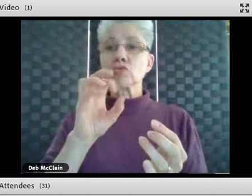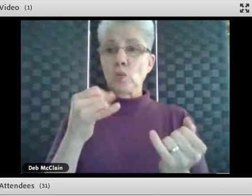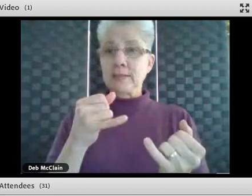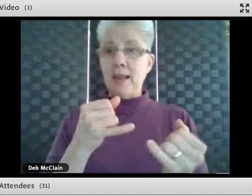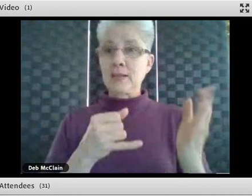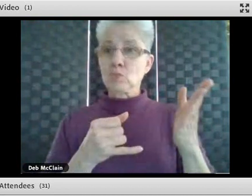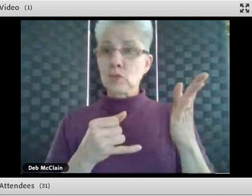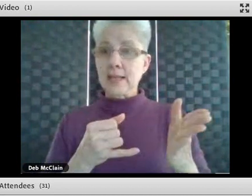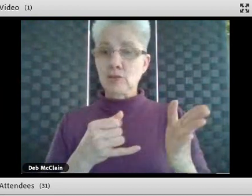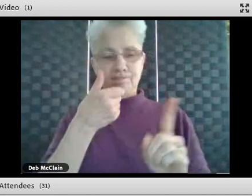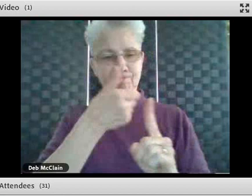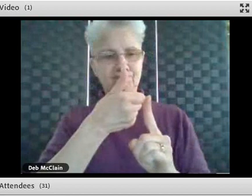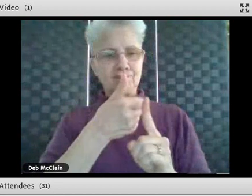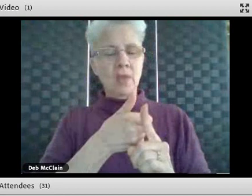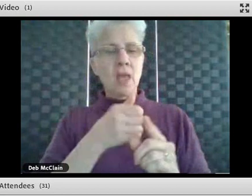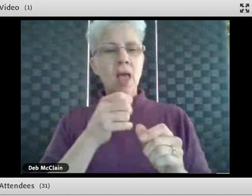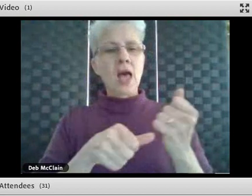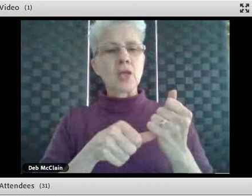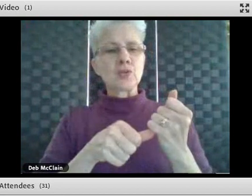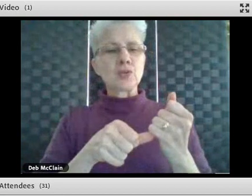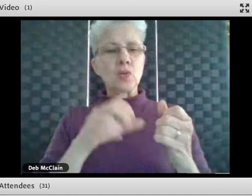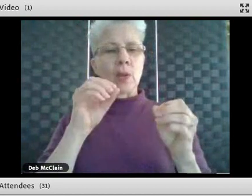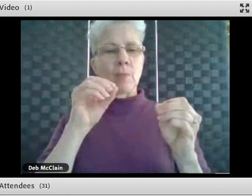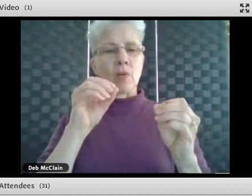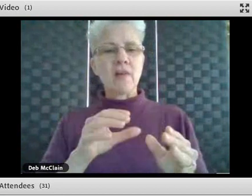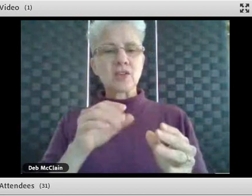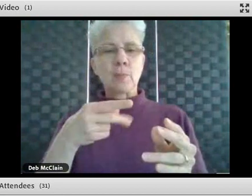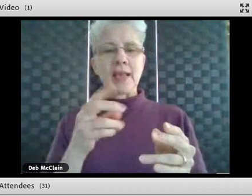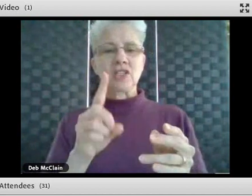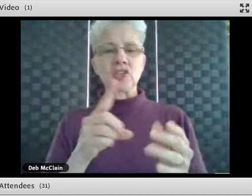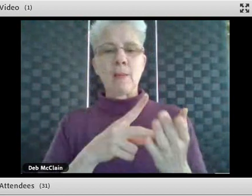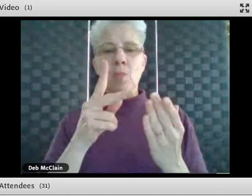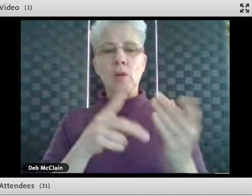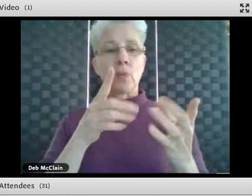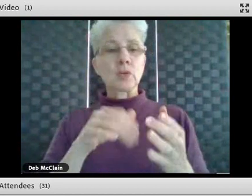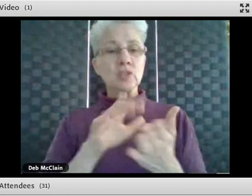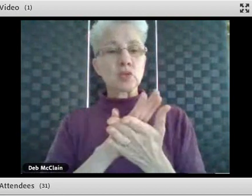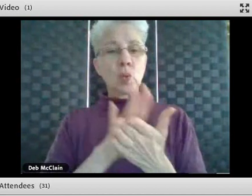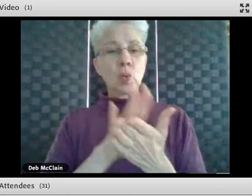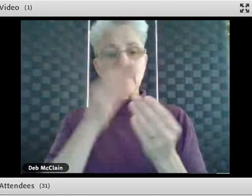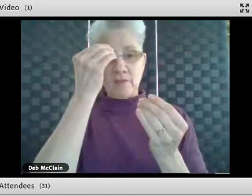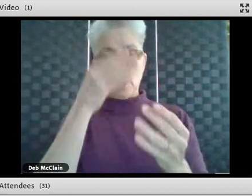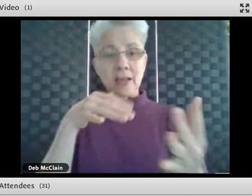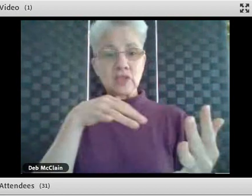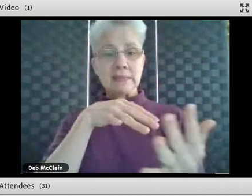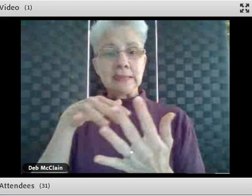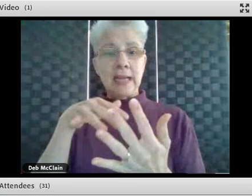Dr. Karen Snow is an associate professor and PhD, program director in the School of Information Studies